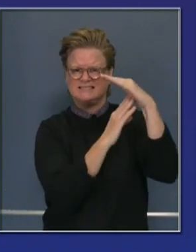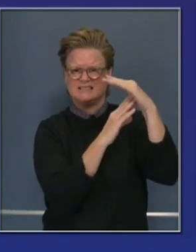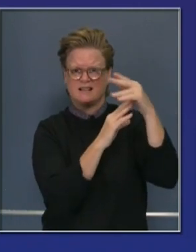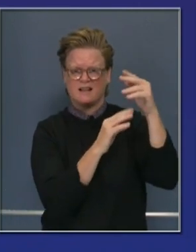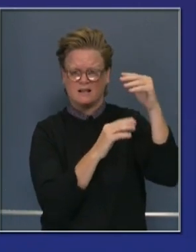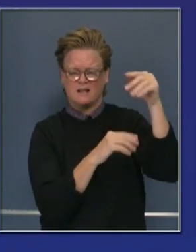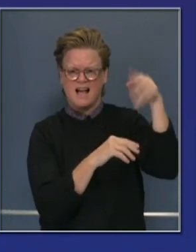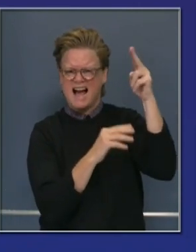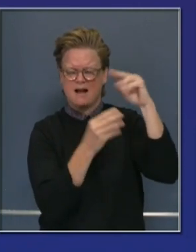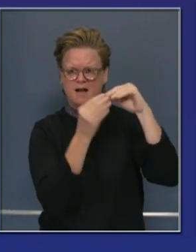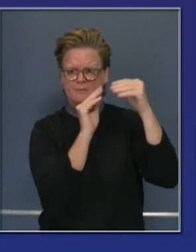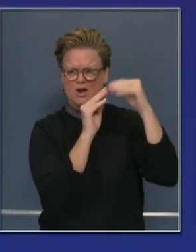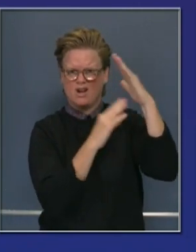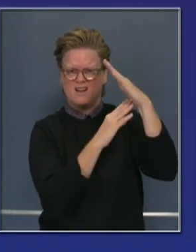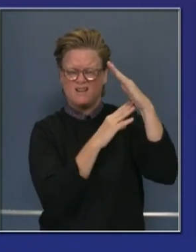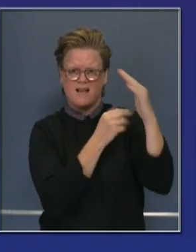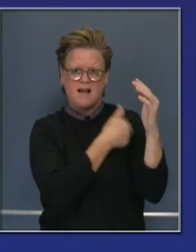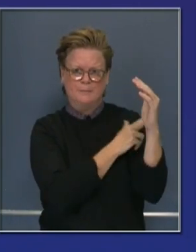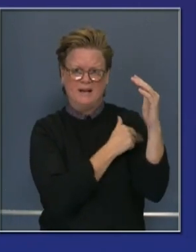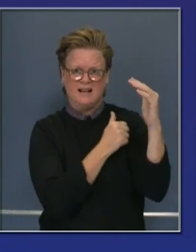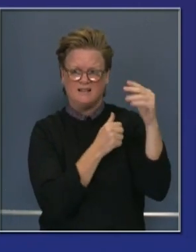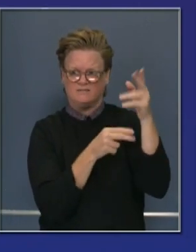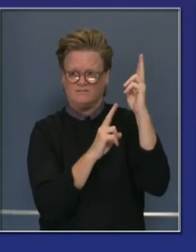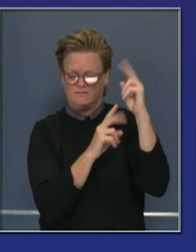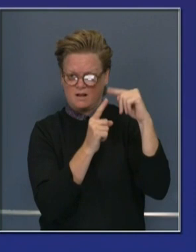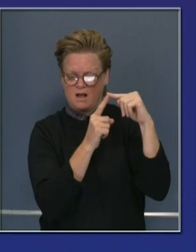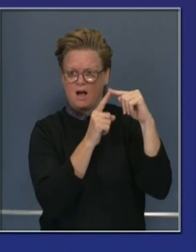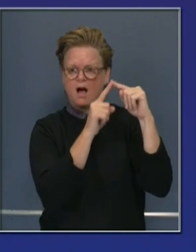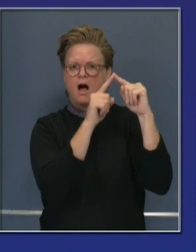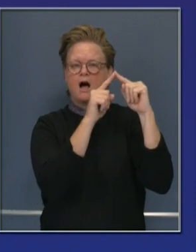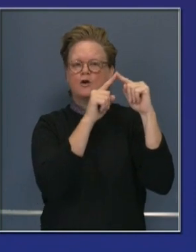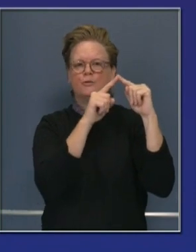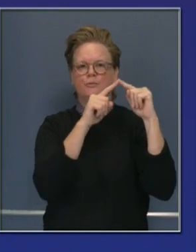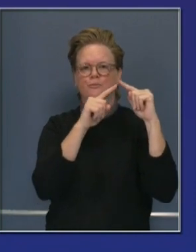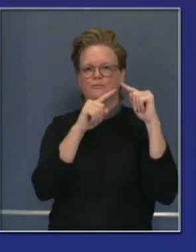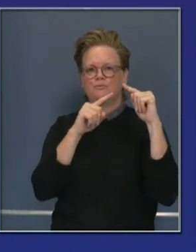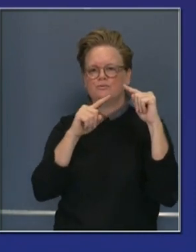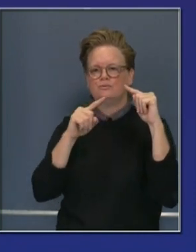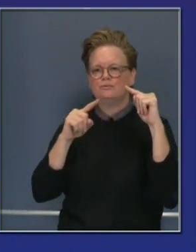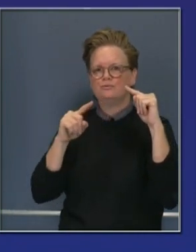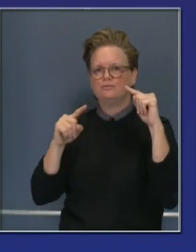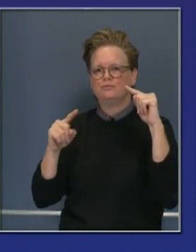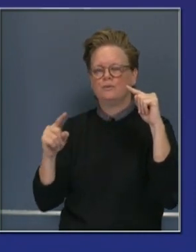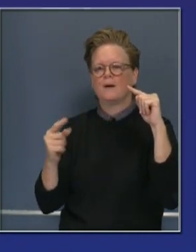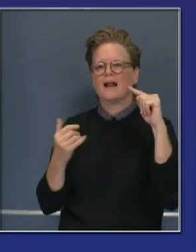THE 7170 NUMBER ARE REALLY PEAK OF HOSPITALIZATIONS LAST MONTH JULY 21.